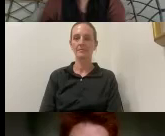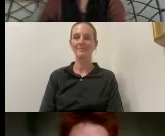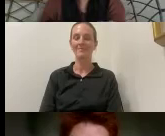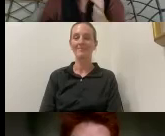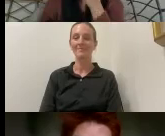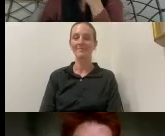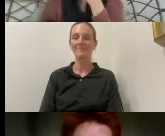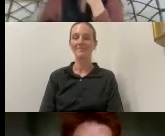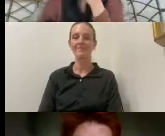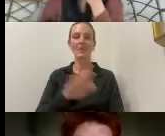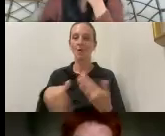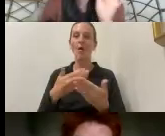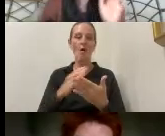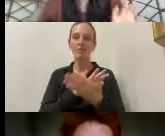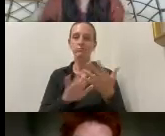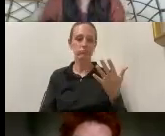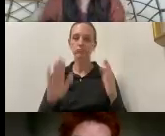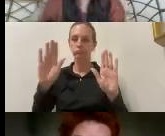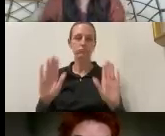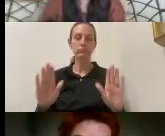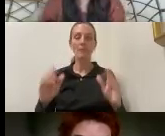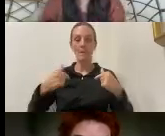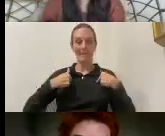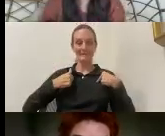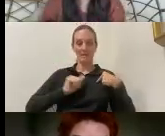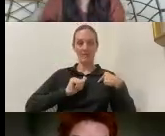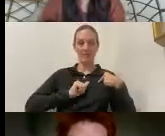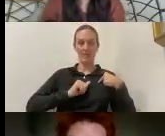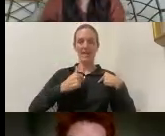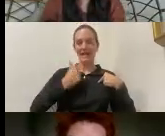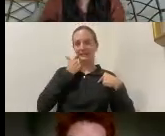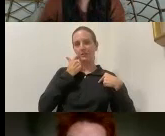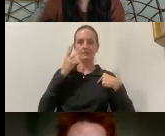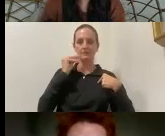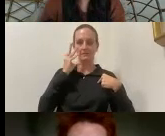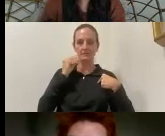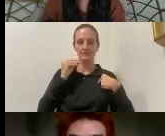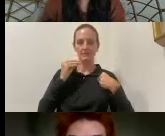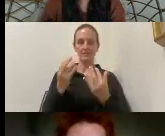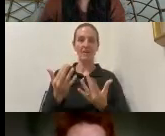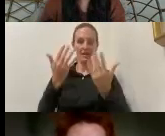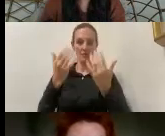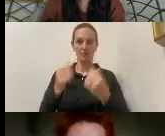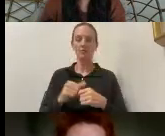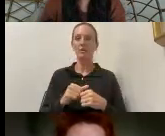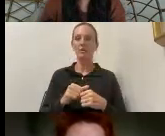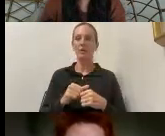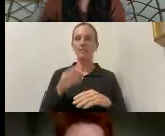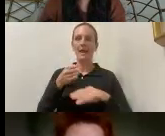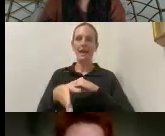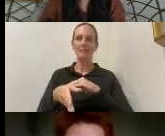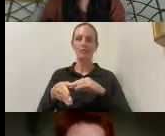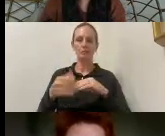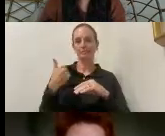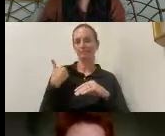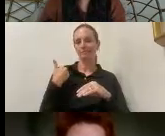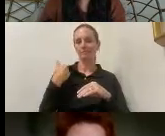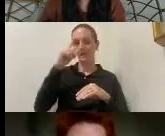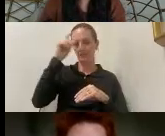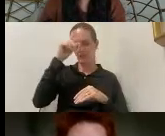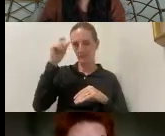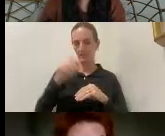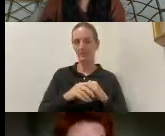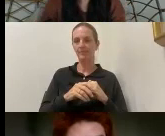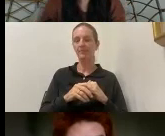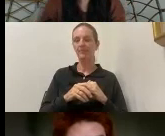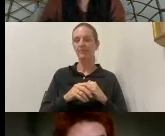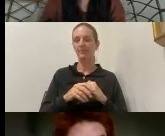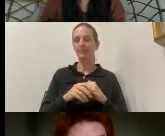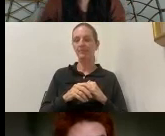I know me personally, just having gone through the fires after this summer, I found fun in